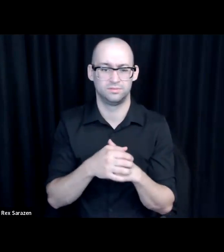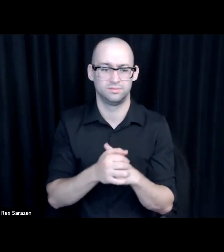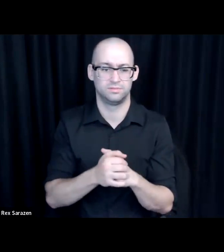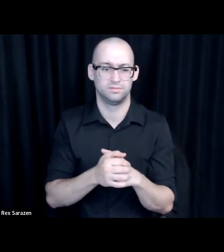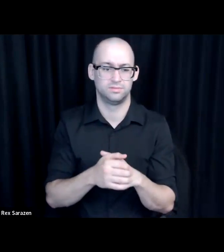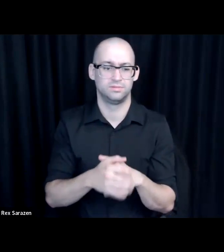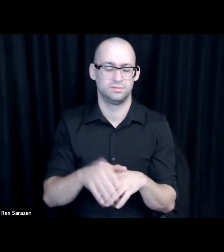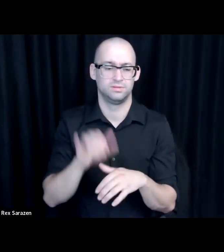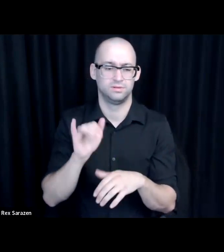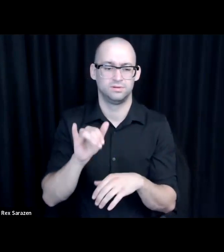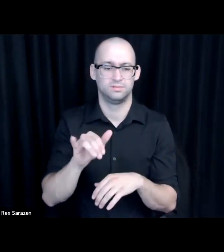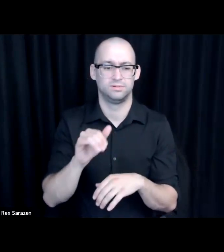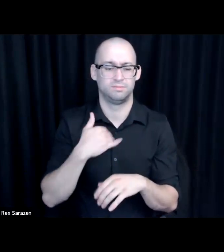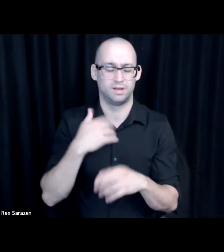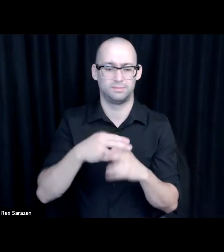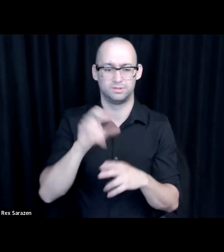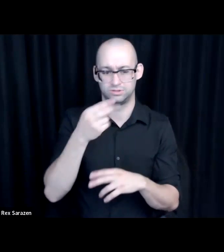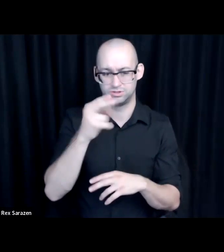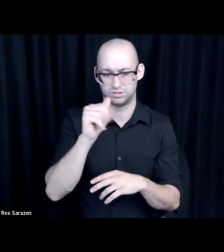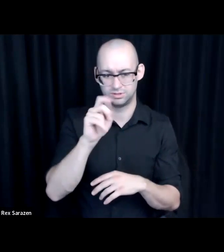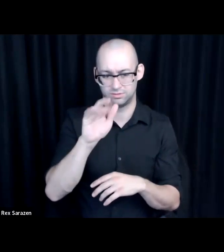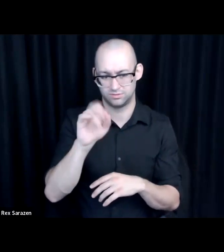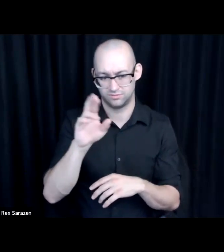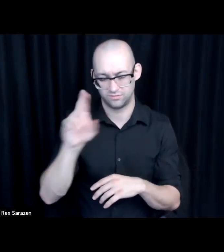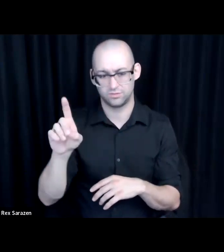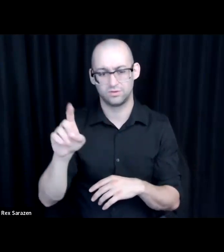Ratchford. I'm from Cold Springs Rancheria, Tribal Chairman. How's everybody doing today?